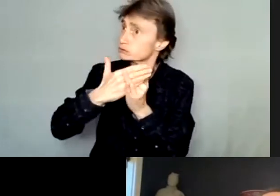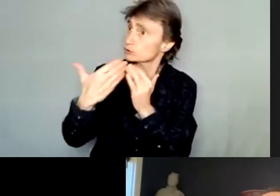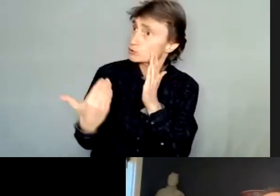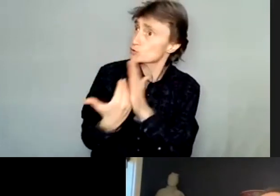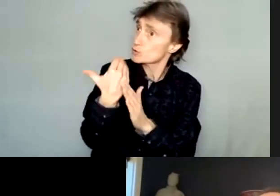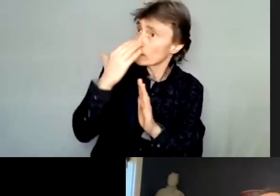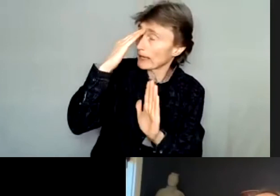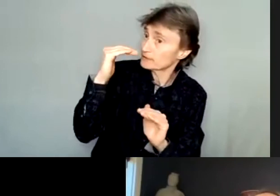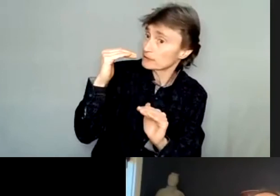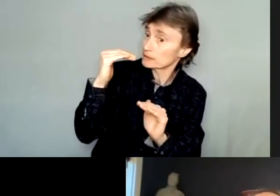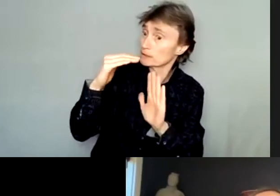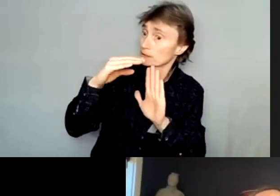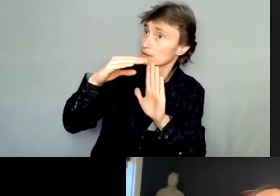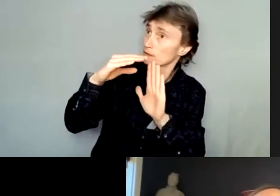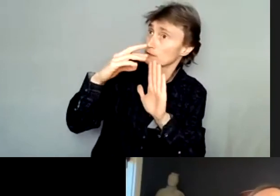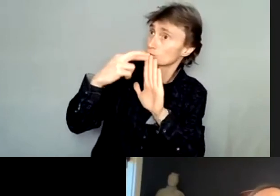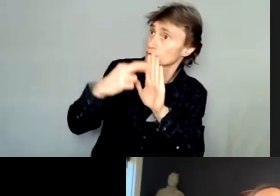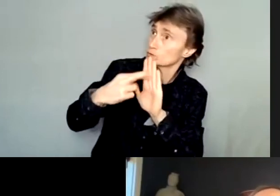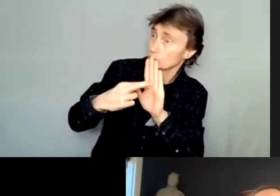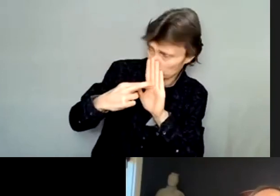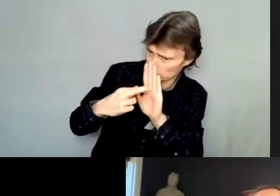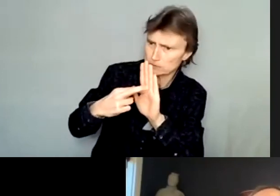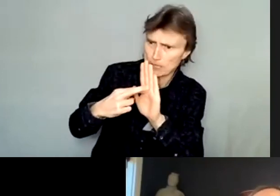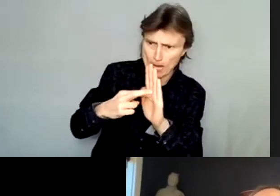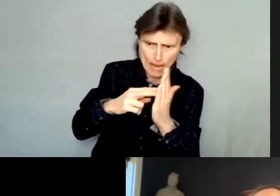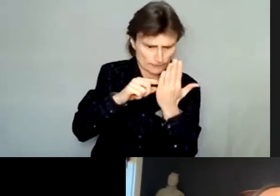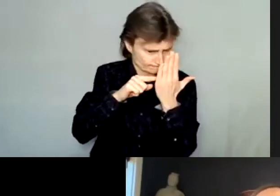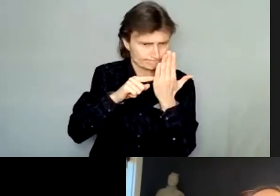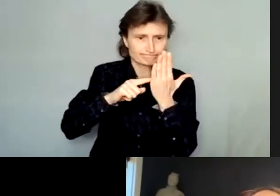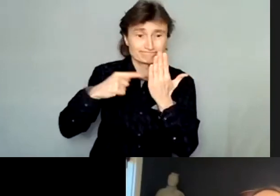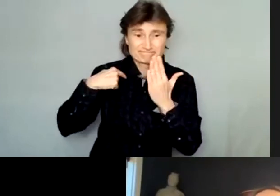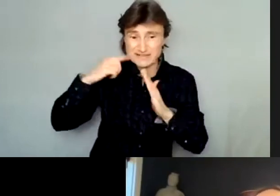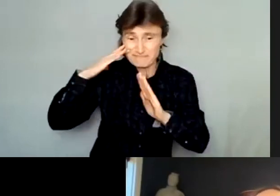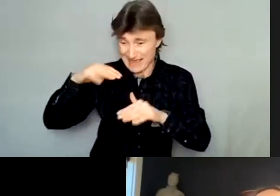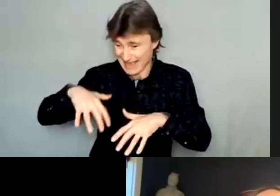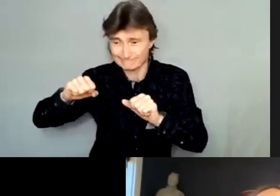And we're always trying to make those decisions and the difficult part is it isn't one size fits all.